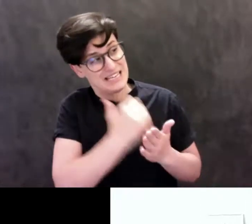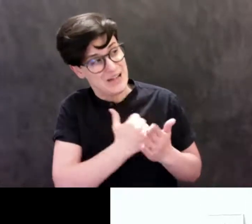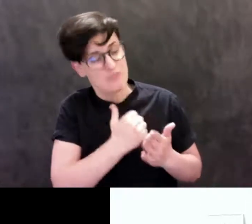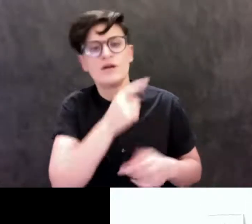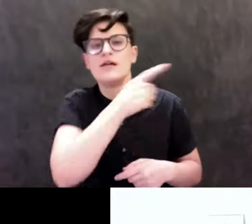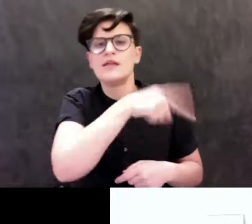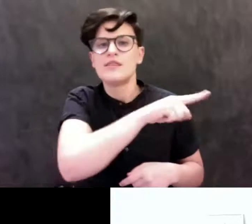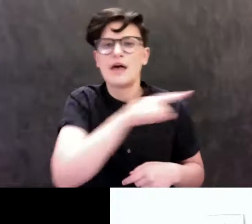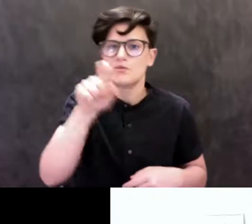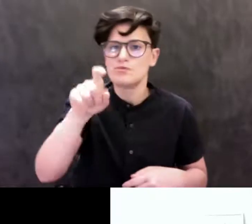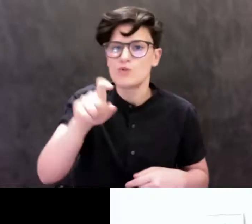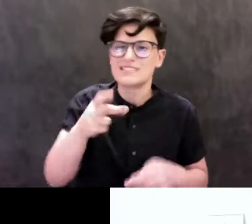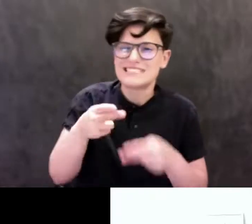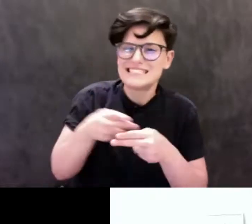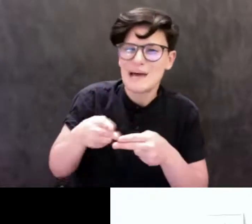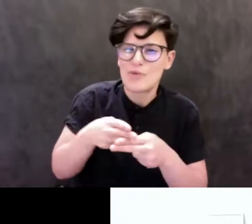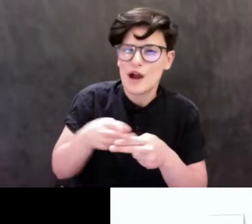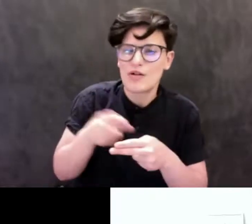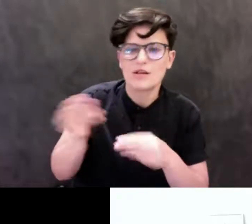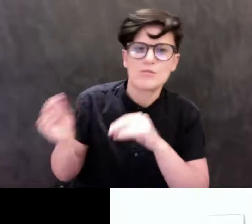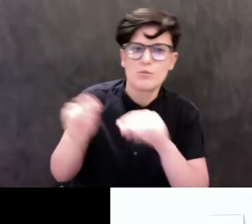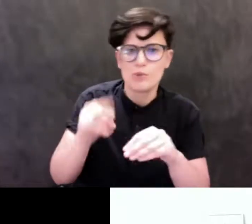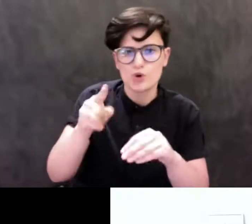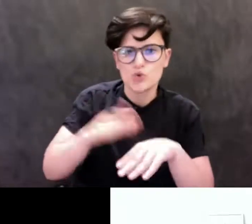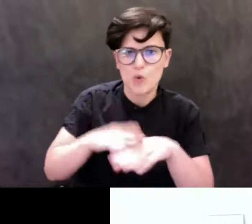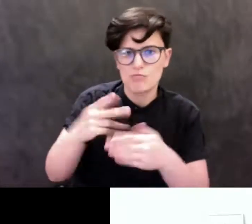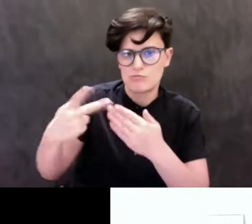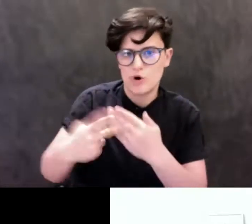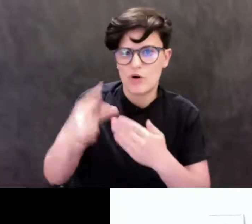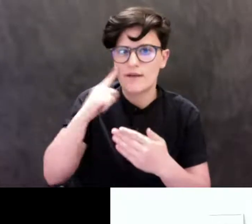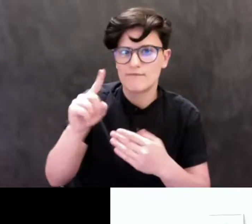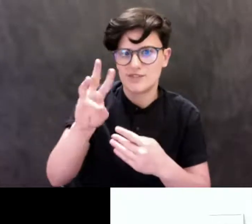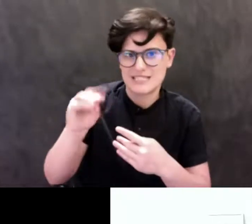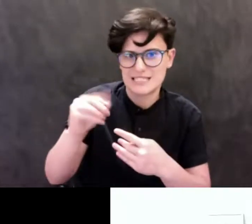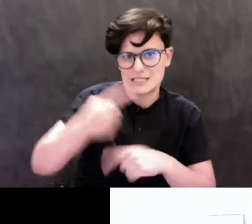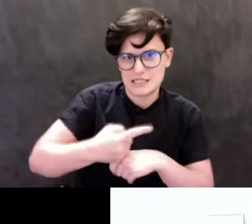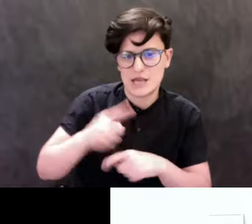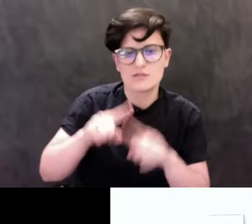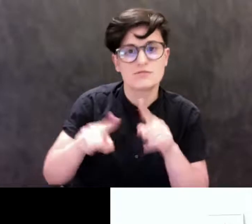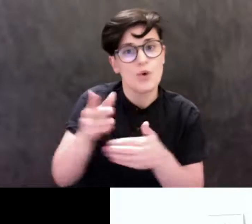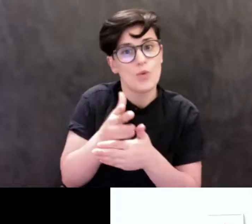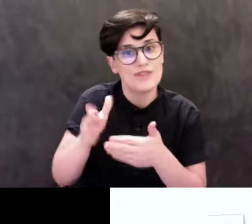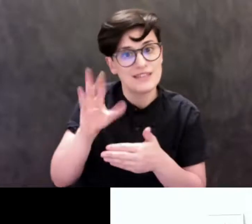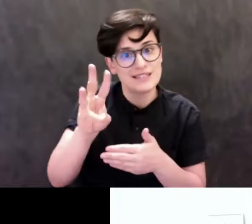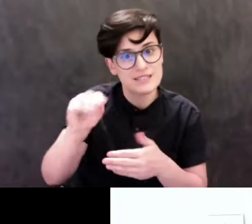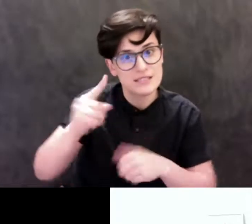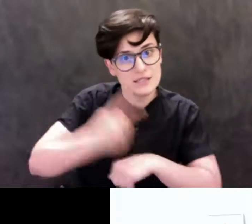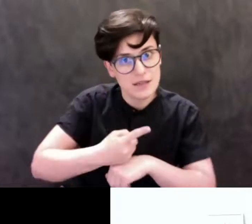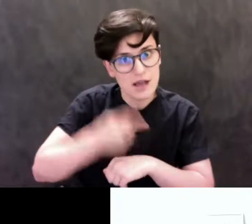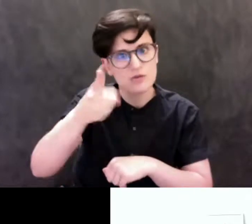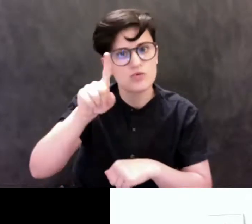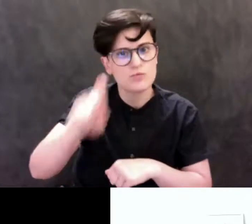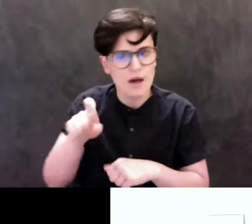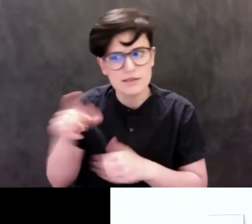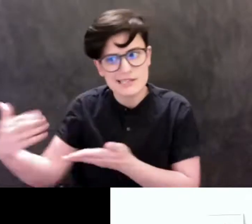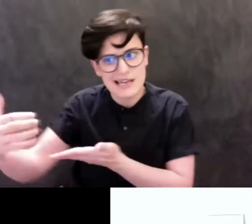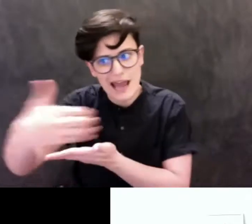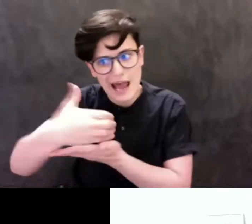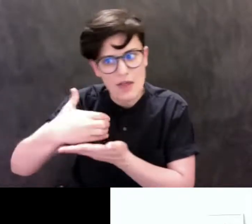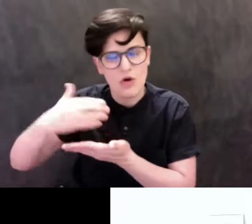this program for 60 days but then within the 60 days, you have to get the information to